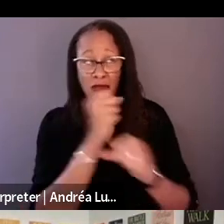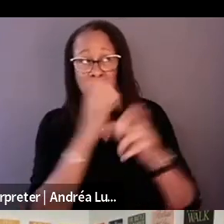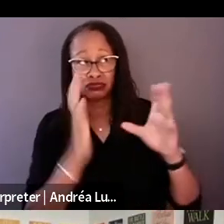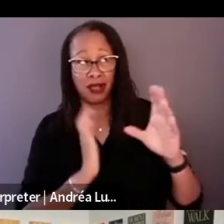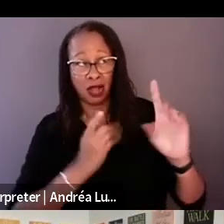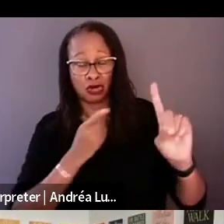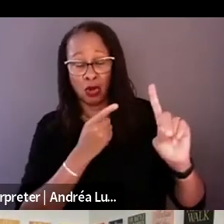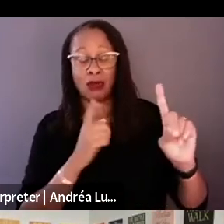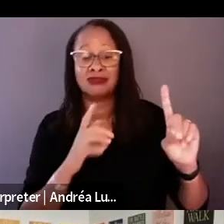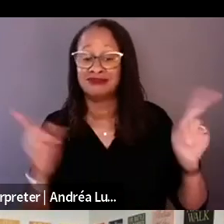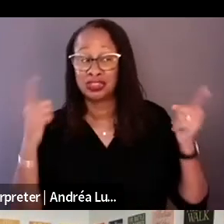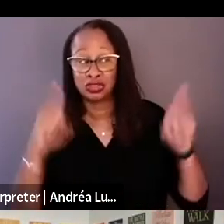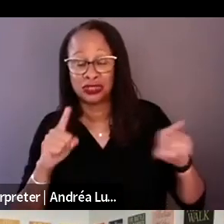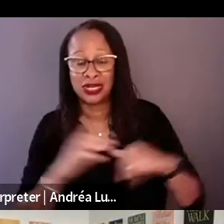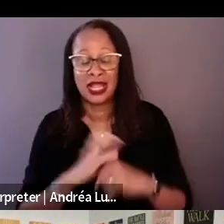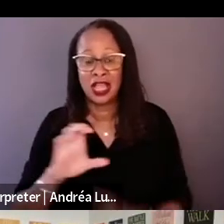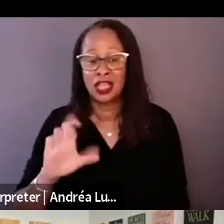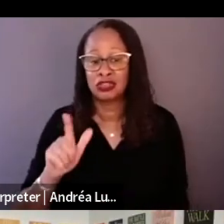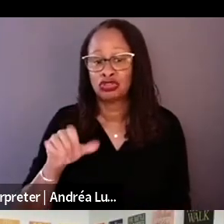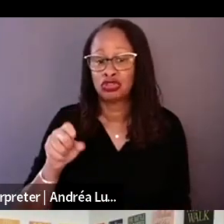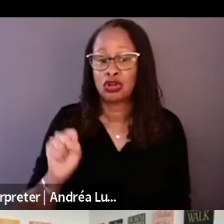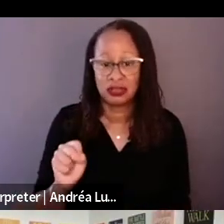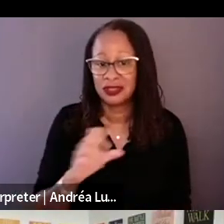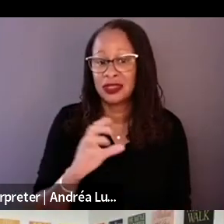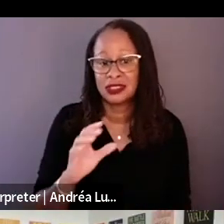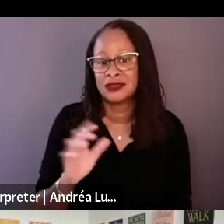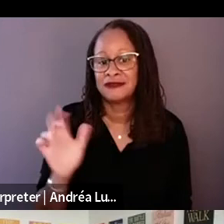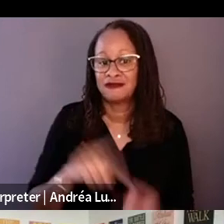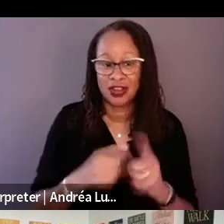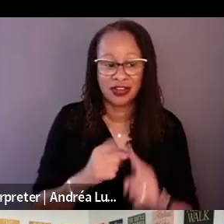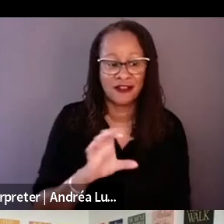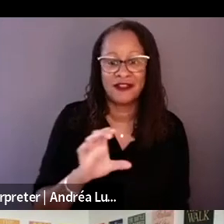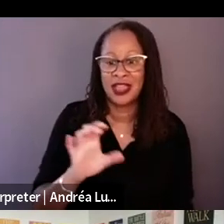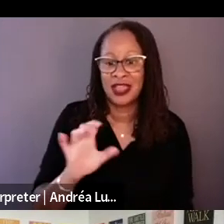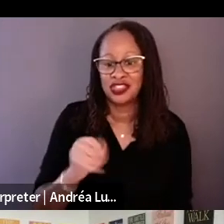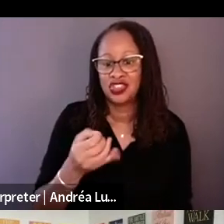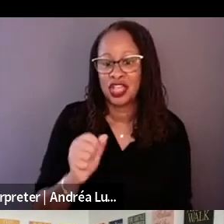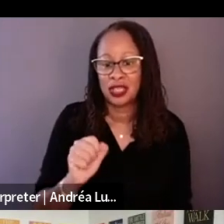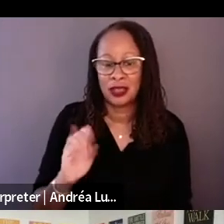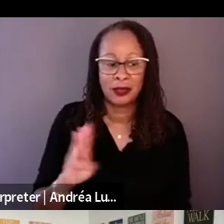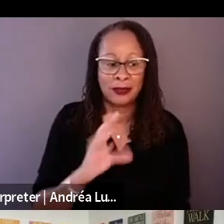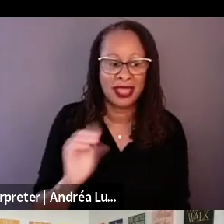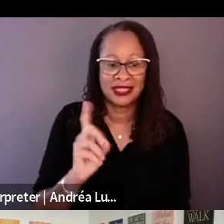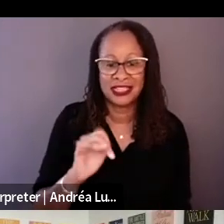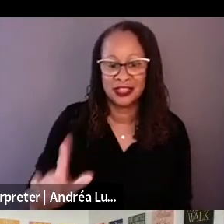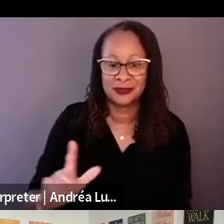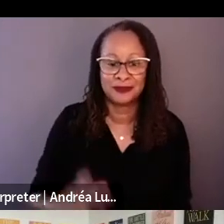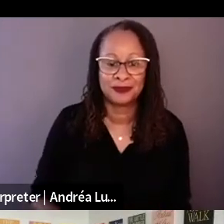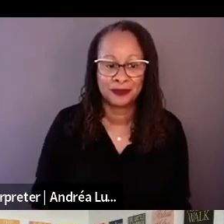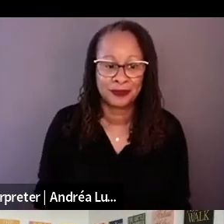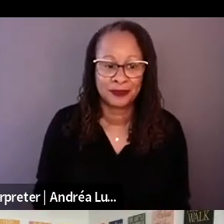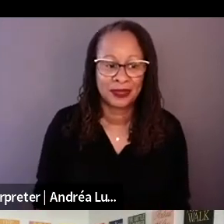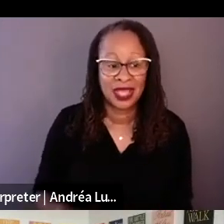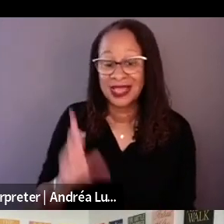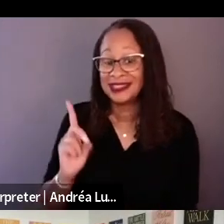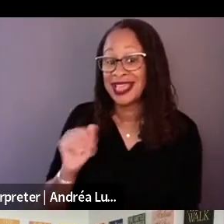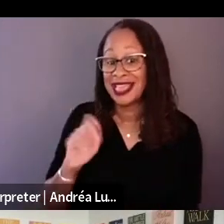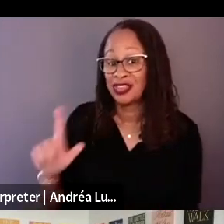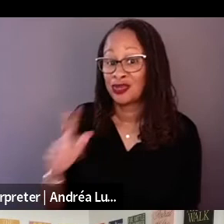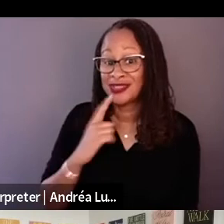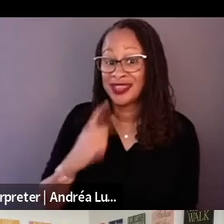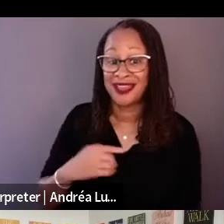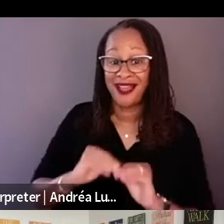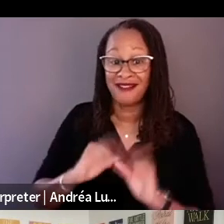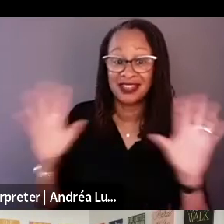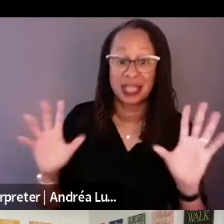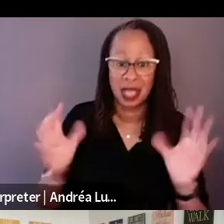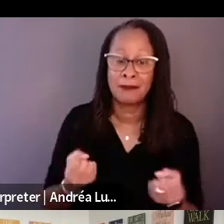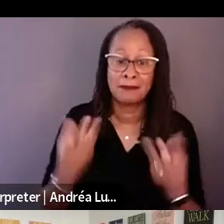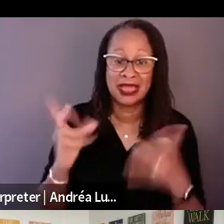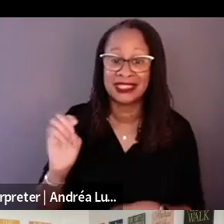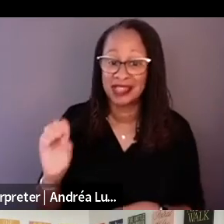Yeah, and I know that and said that there are a lot of docs are being commissioned now more than